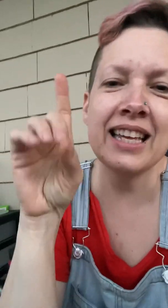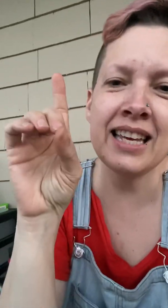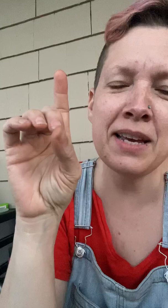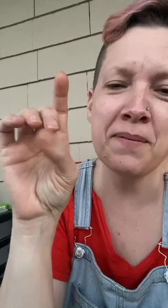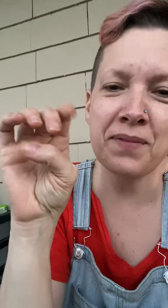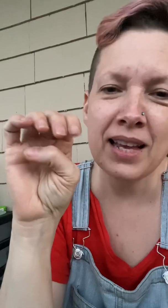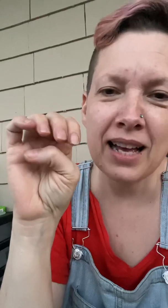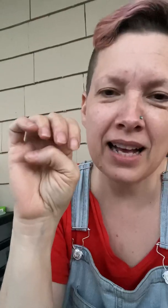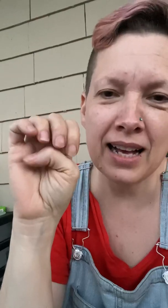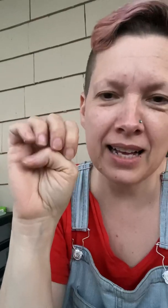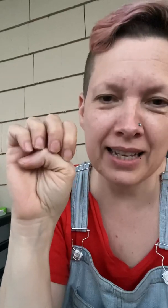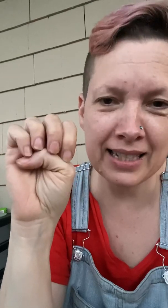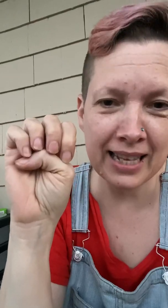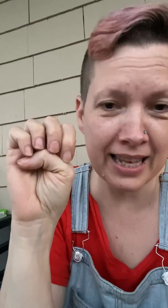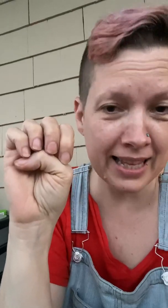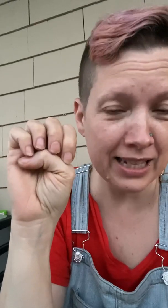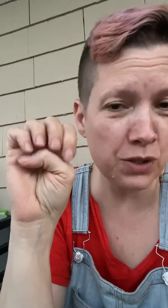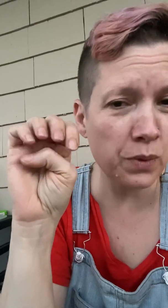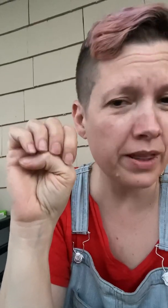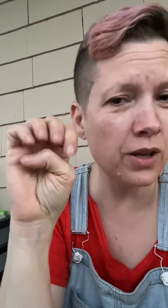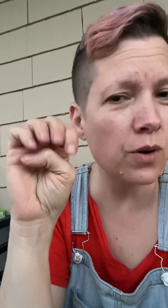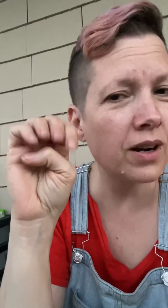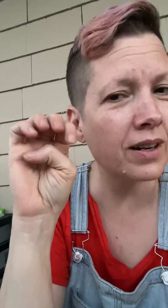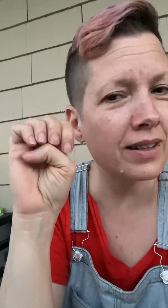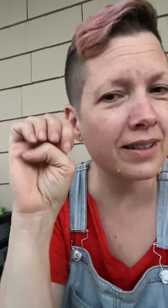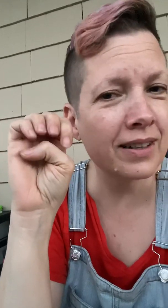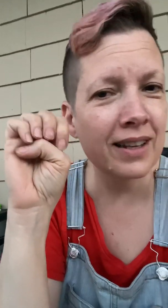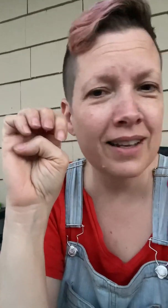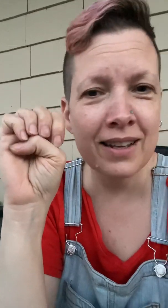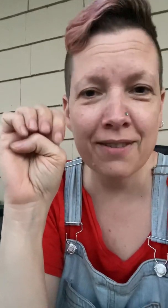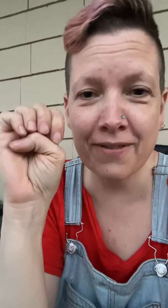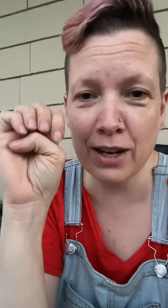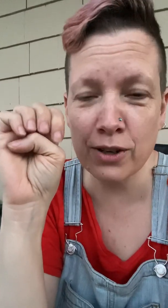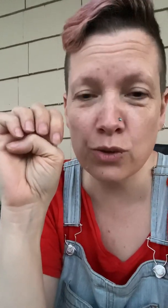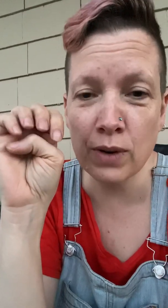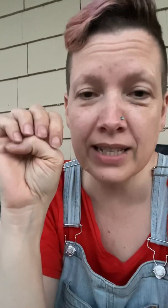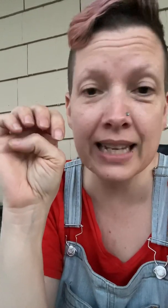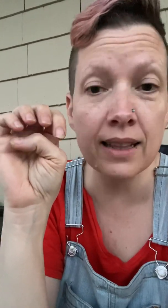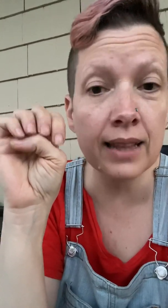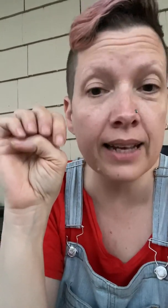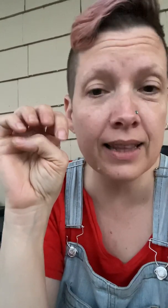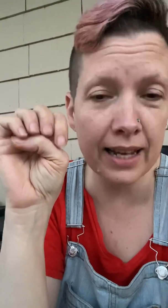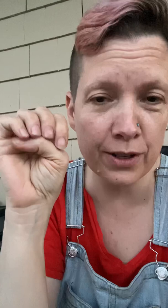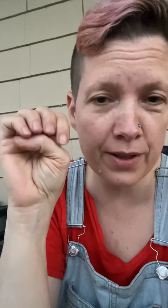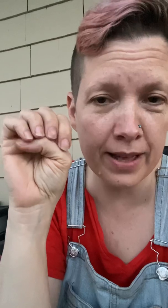E is like this, with your fingers resting lightly on your thumb.